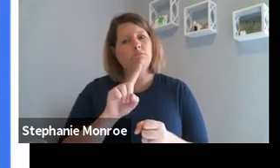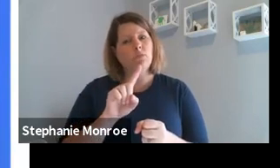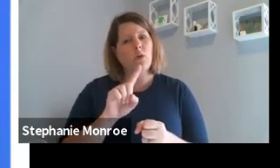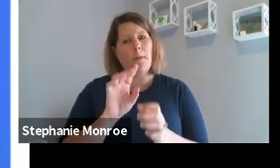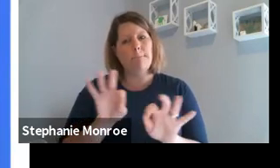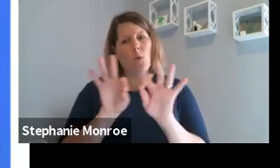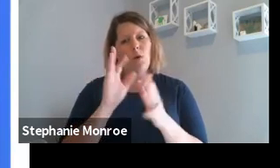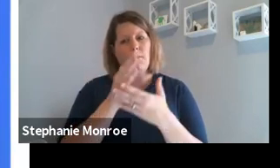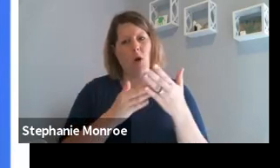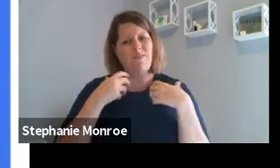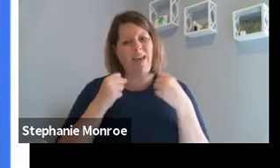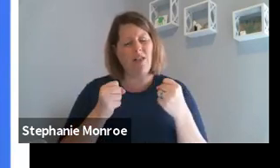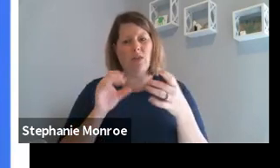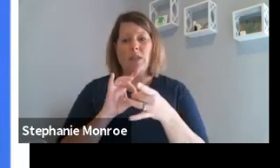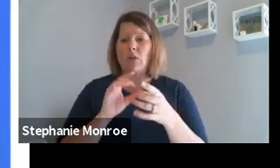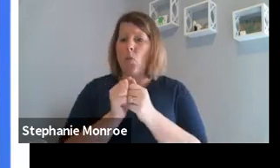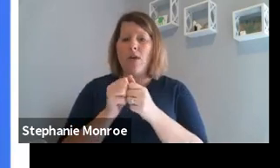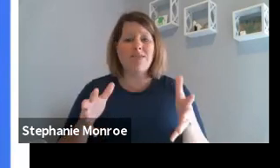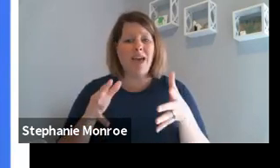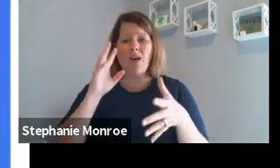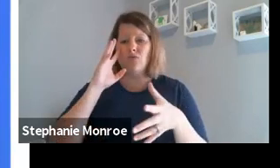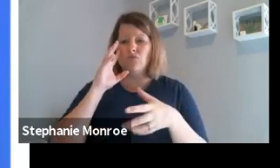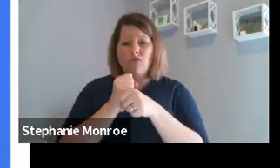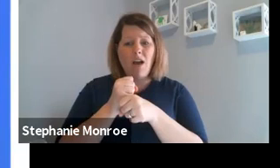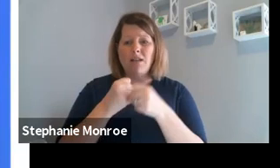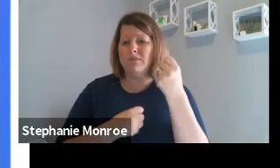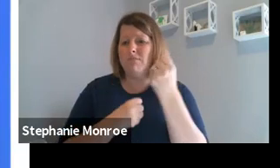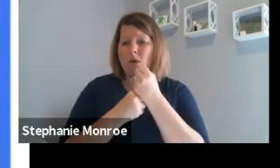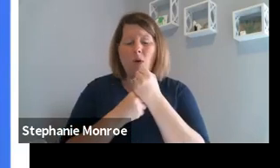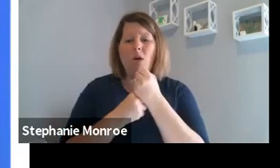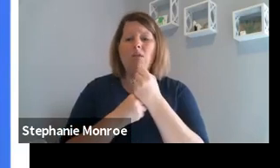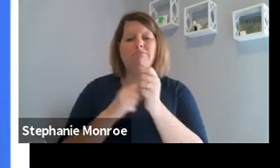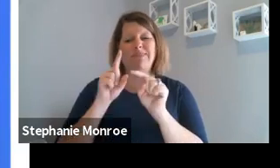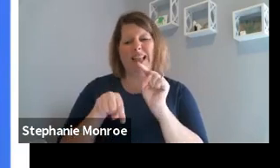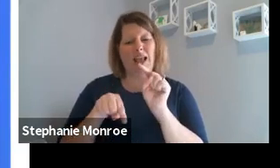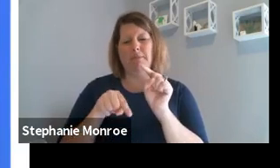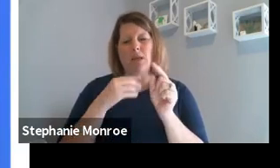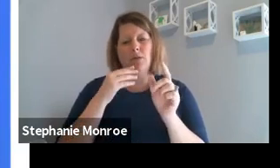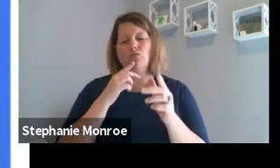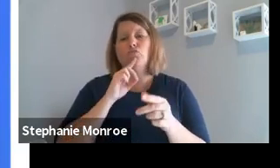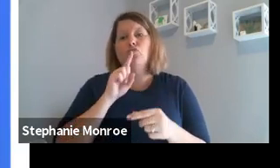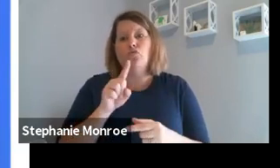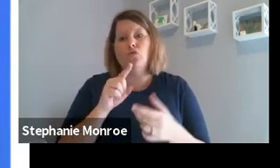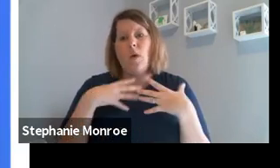Without trust and support, there cannot be a true healthy relationship. Here we're talking about the fact that,